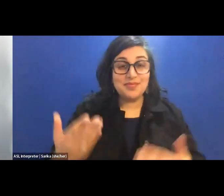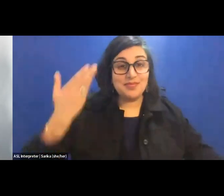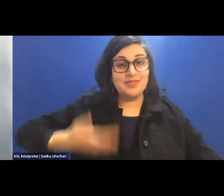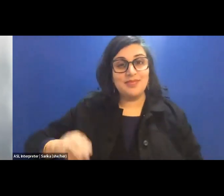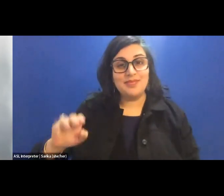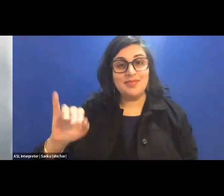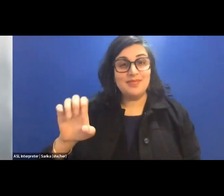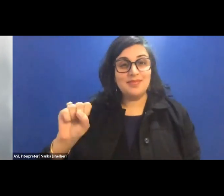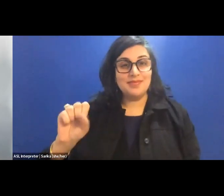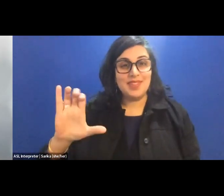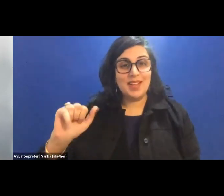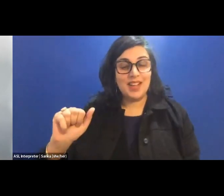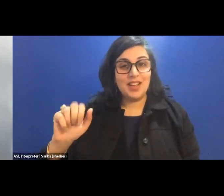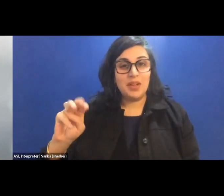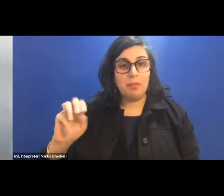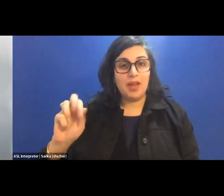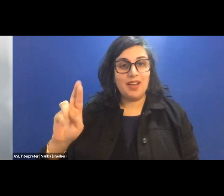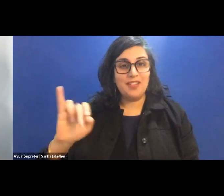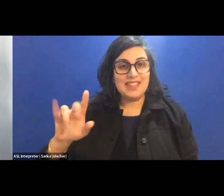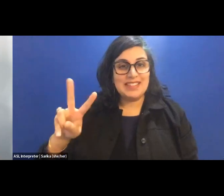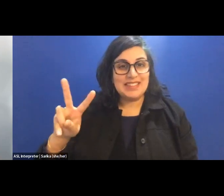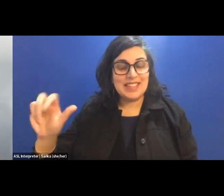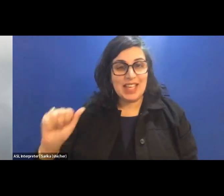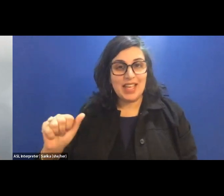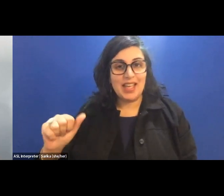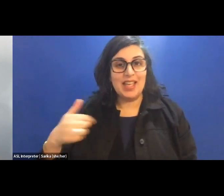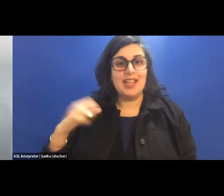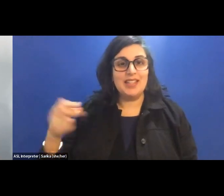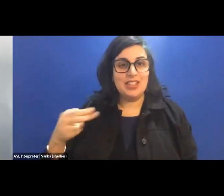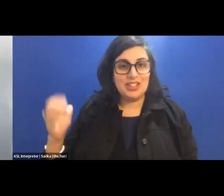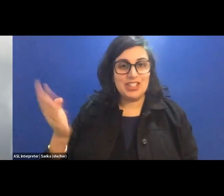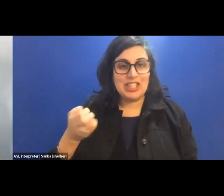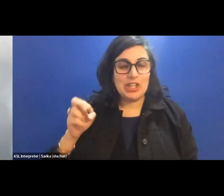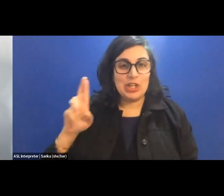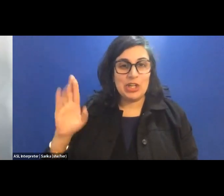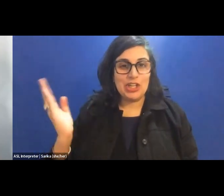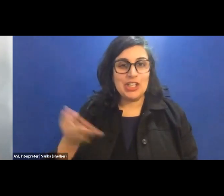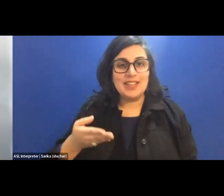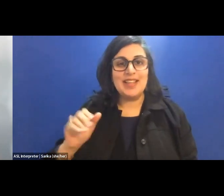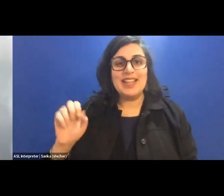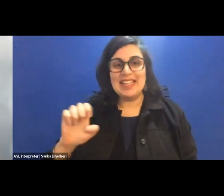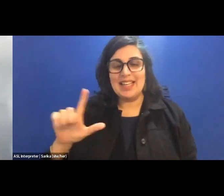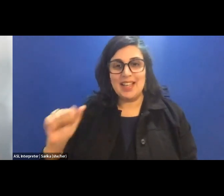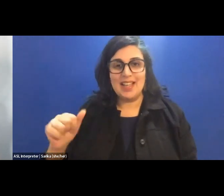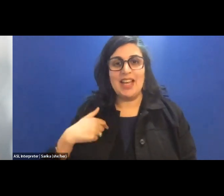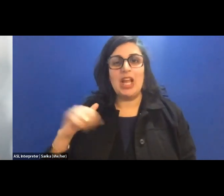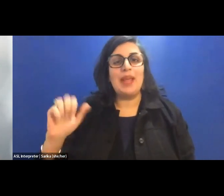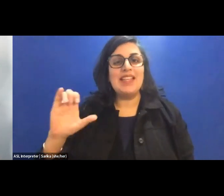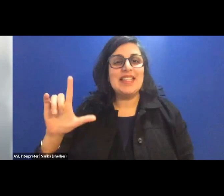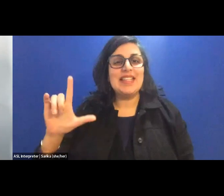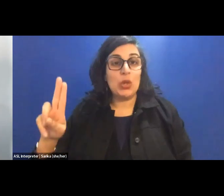Good evening, everyone. Thank you so much for make the time to be here. My name is